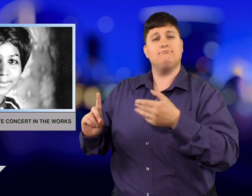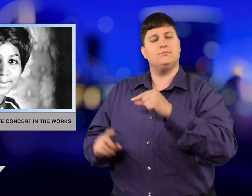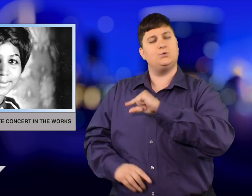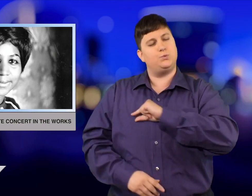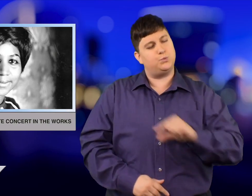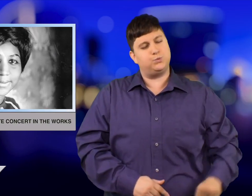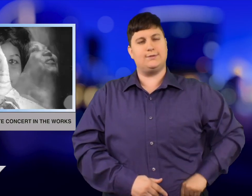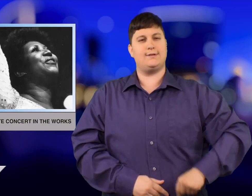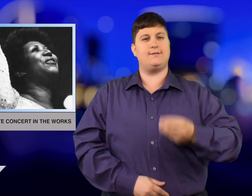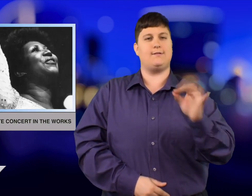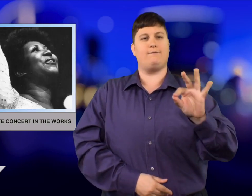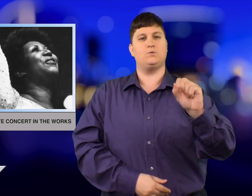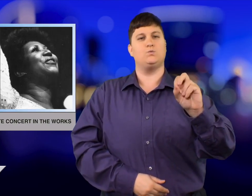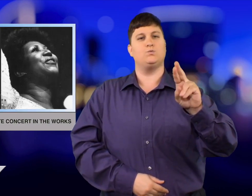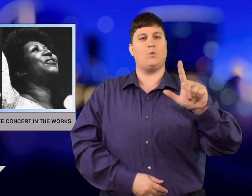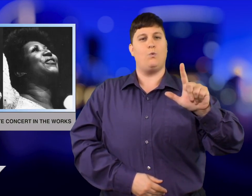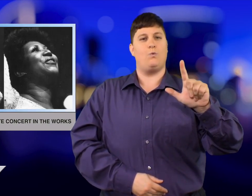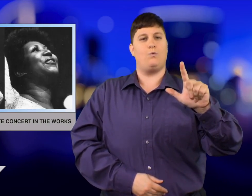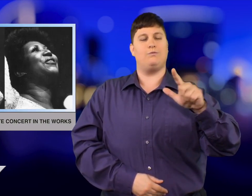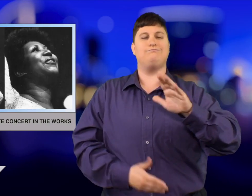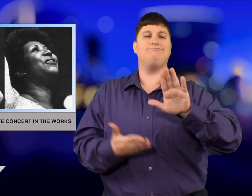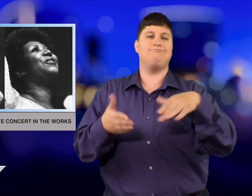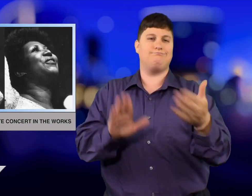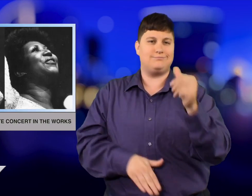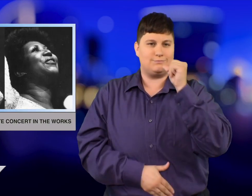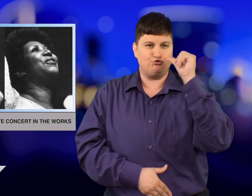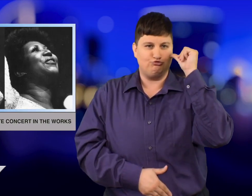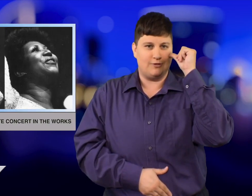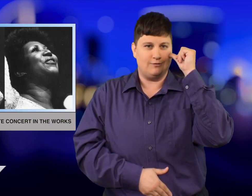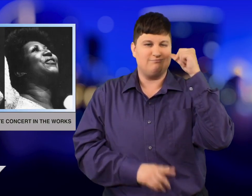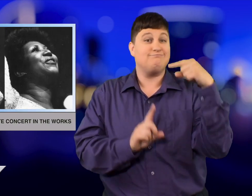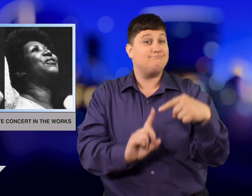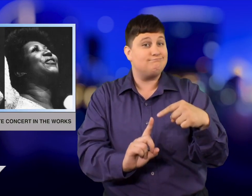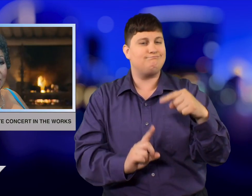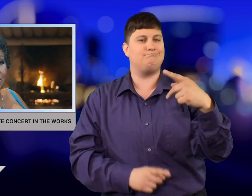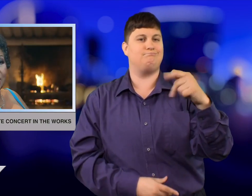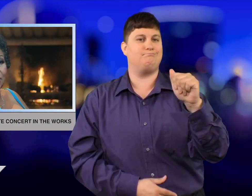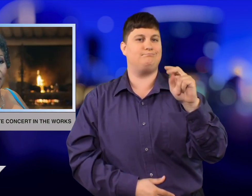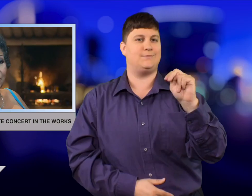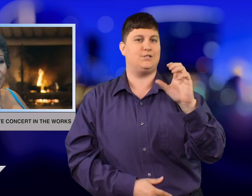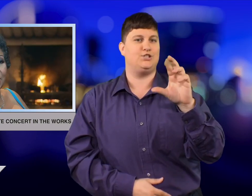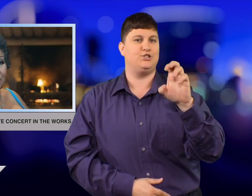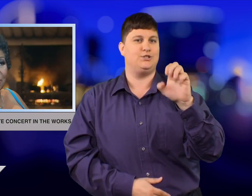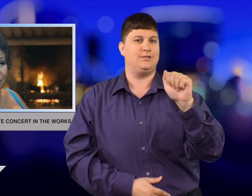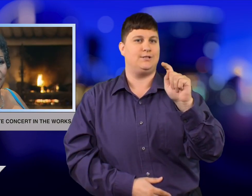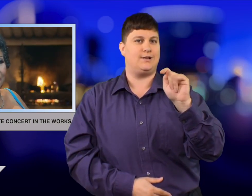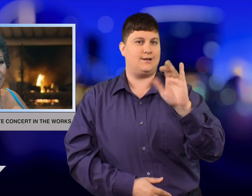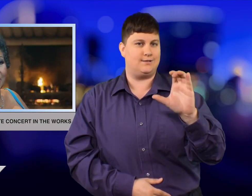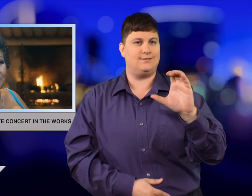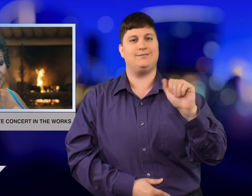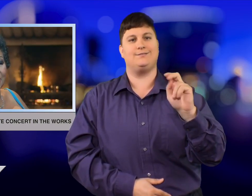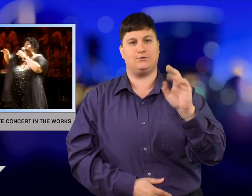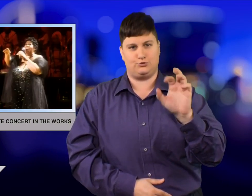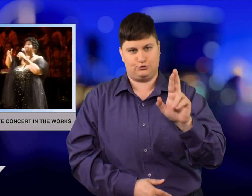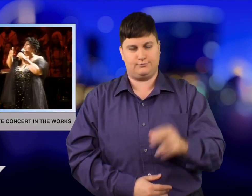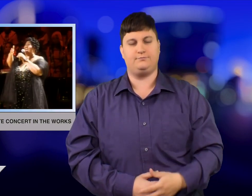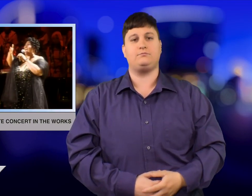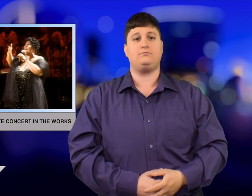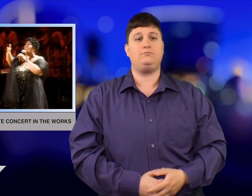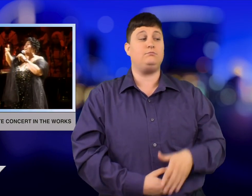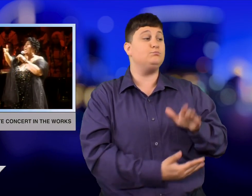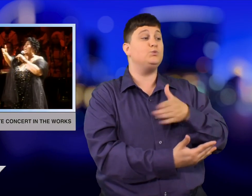The Queen of Soul died yesterday from pancreatic cancer.